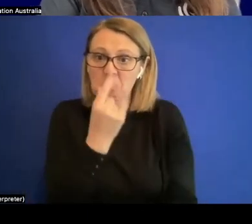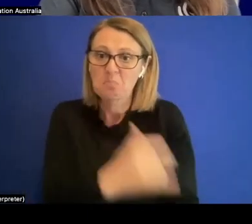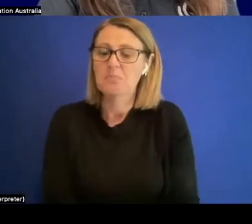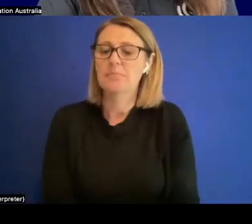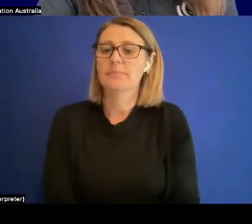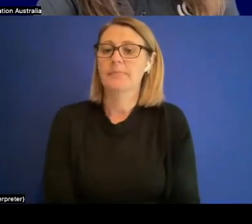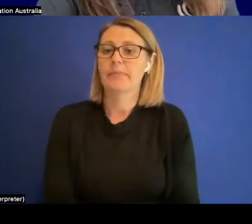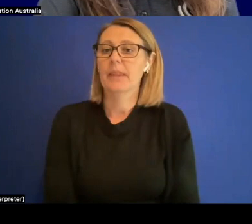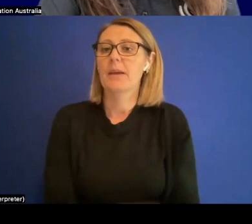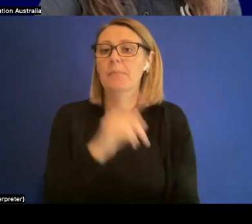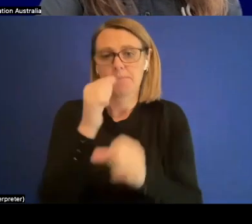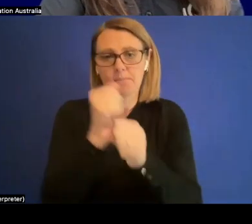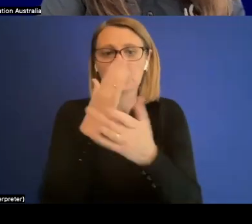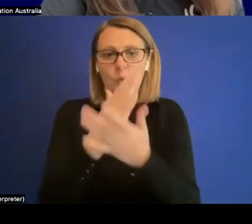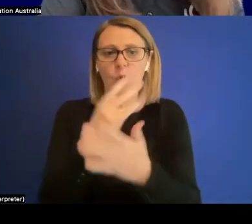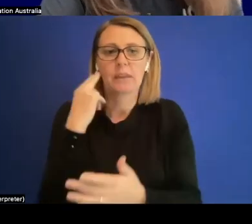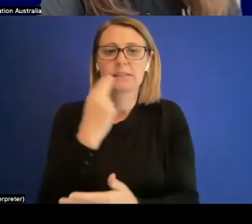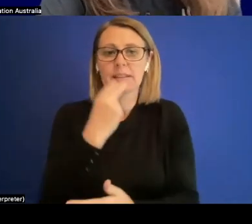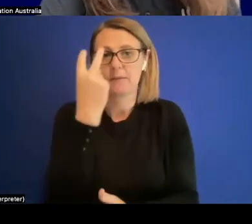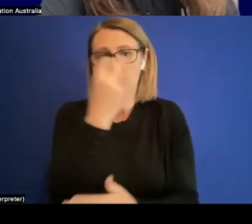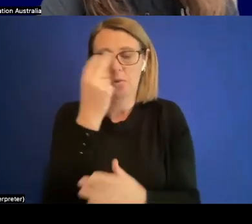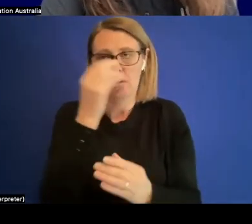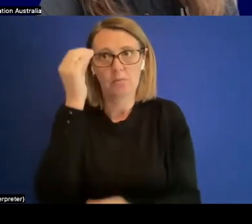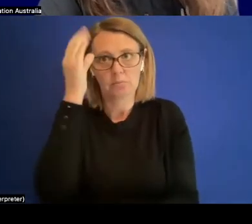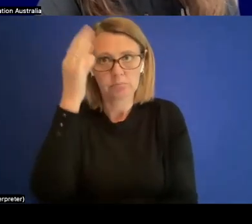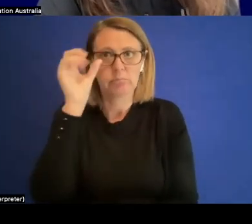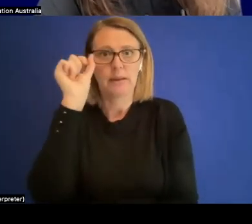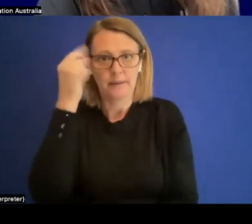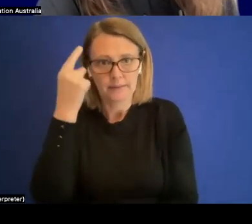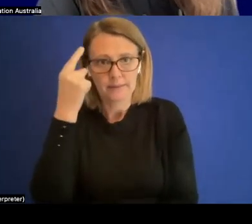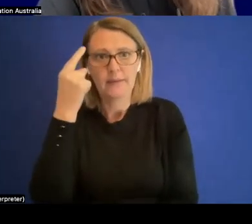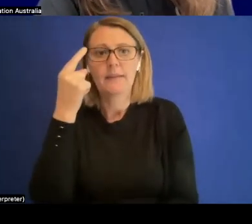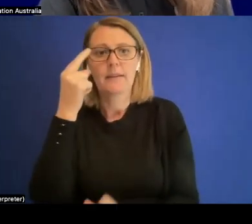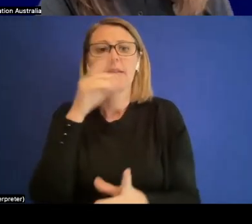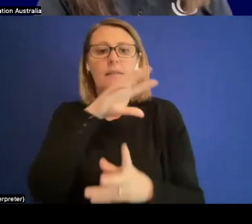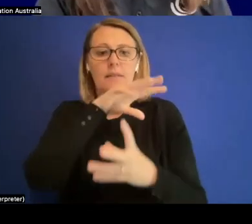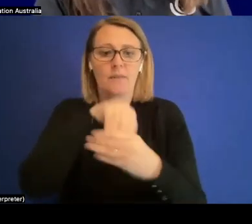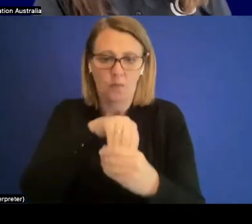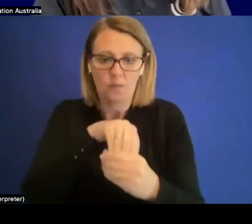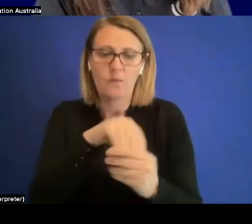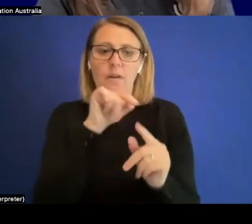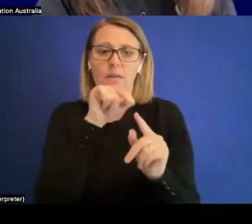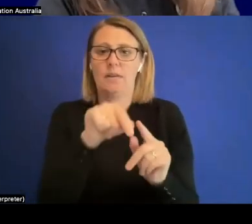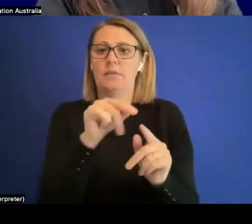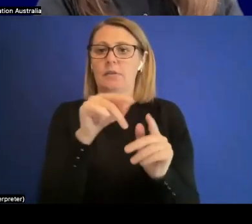long as that deafblind expertise is represented, then that person, I guess, takes on the role